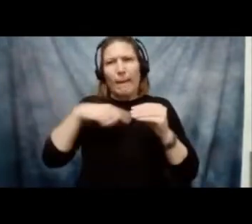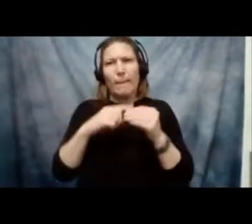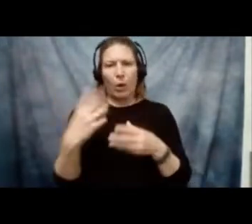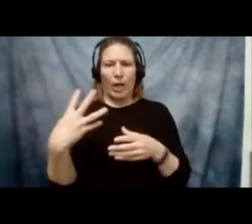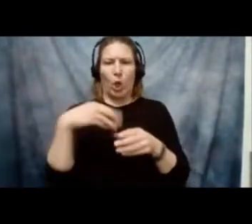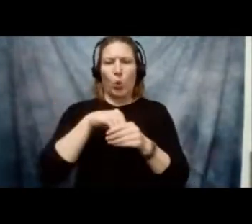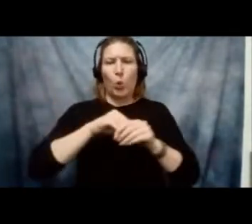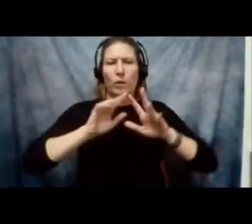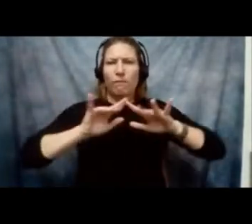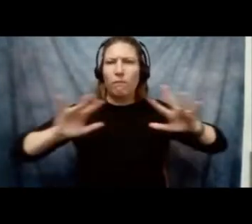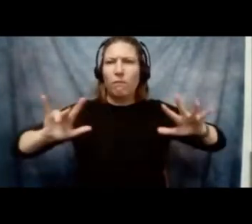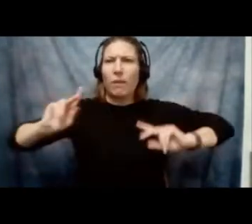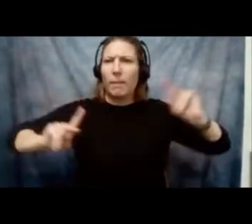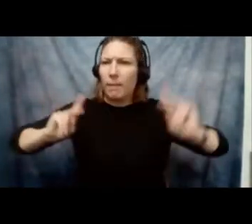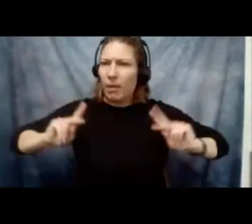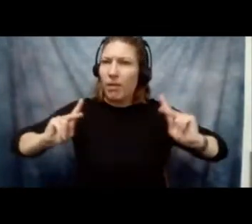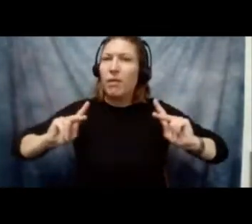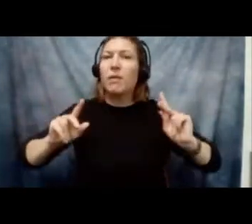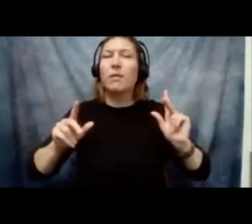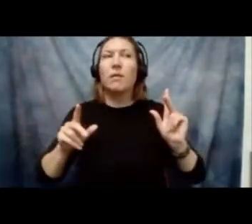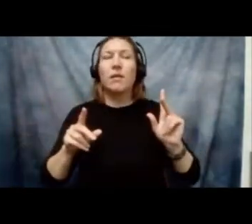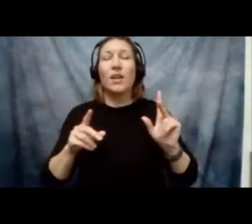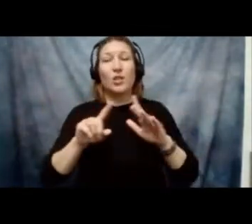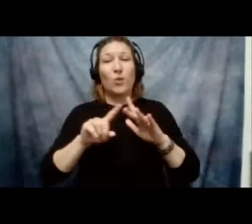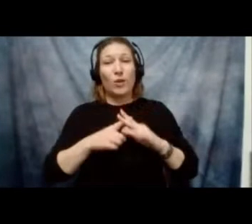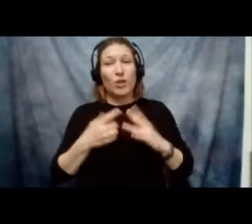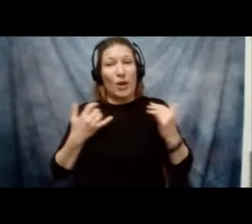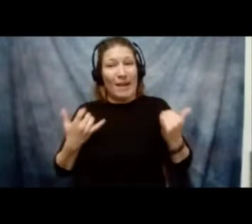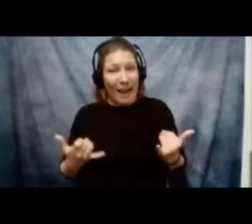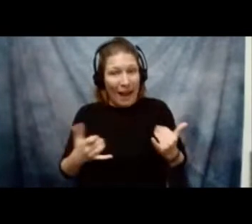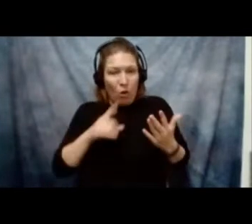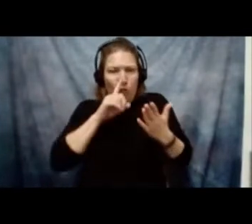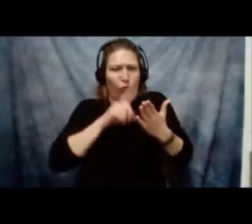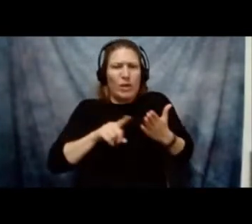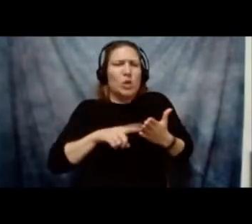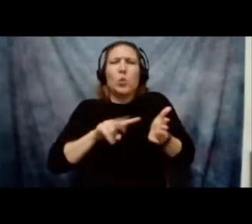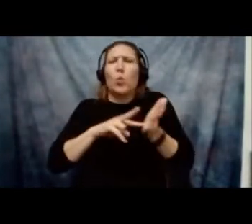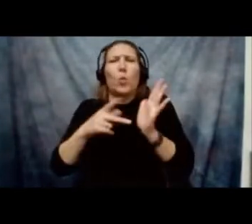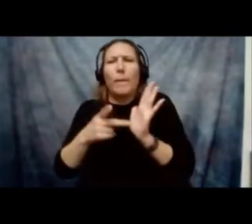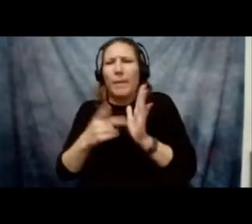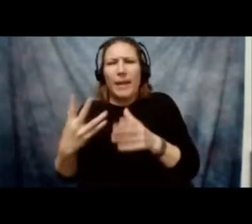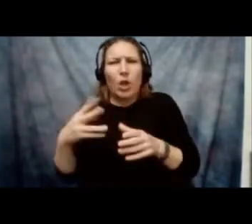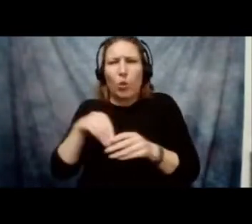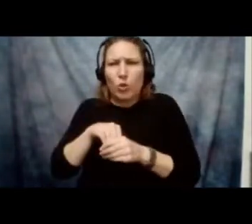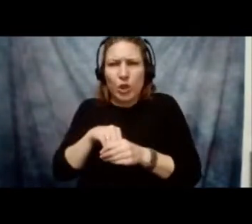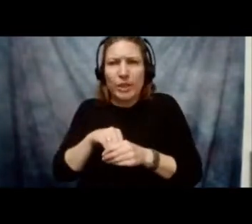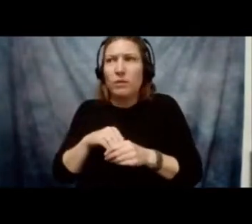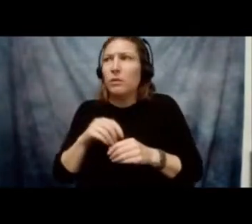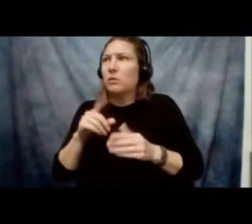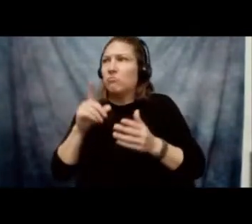to research what that even means what does what are what is writing changing by using different